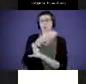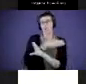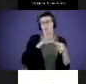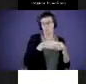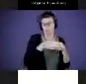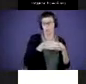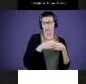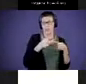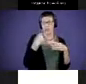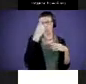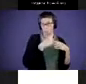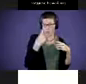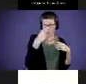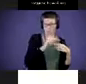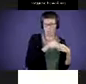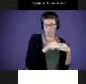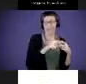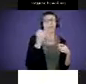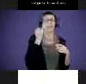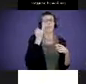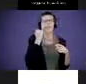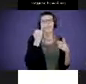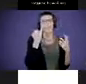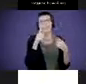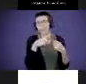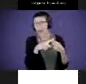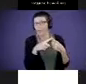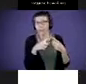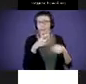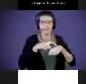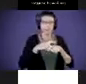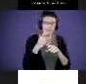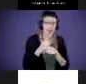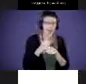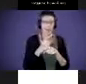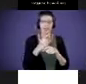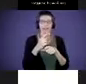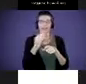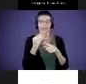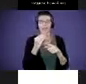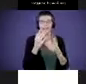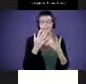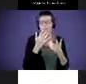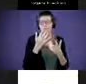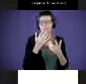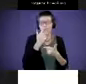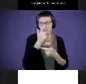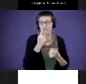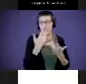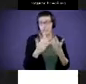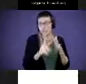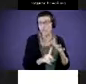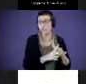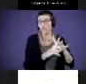And if and when the time is right and efforts might or interest might start bubbling up, I'm the